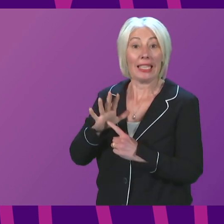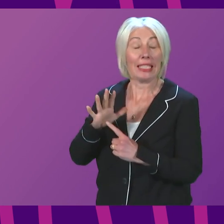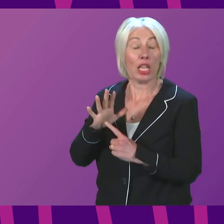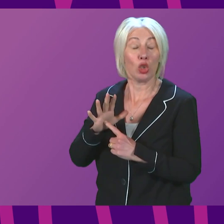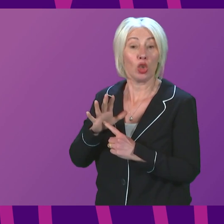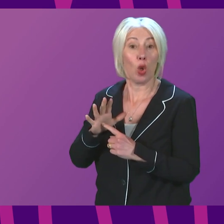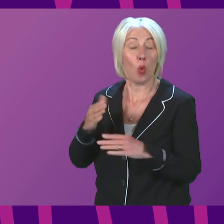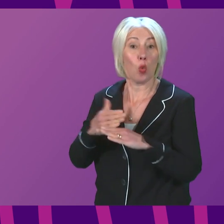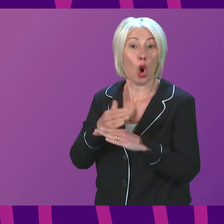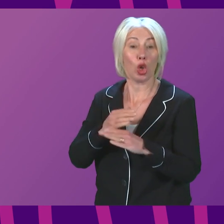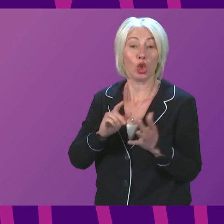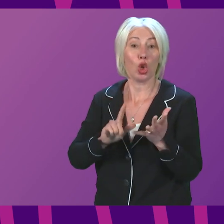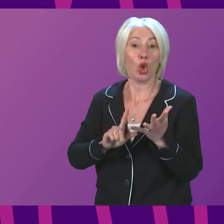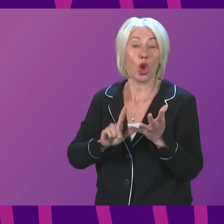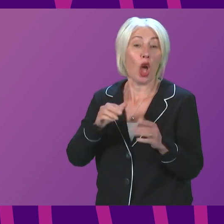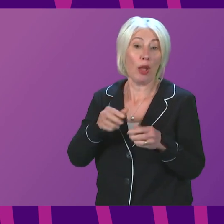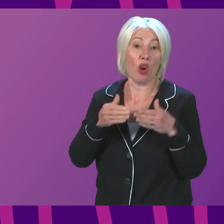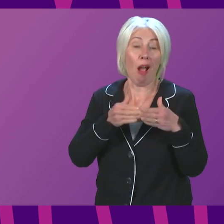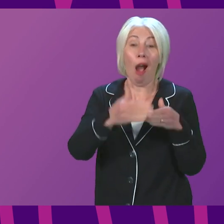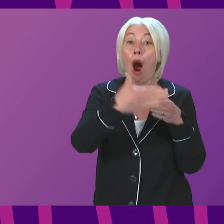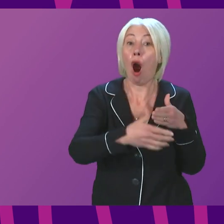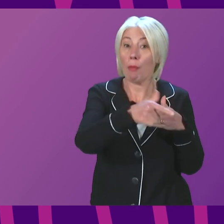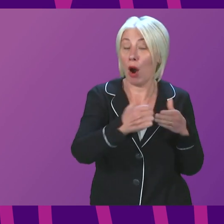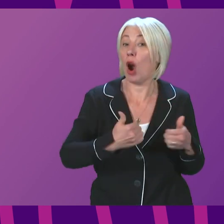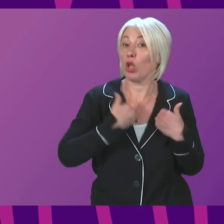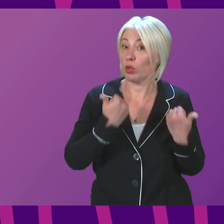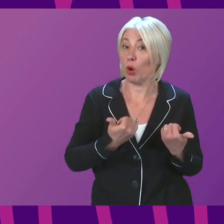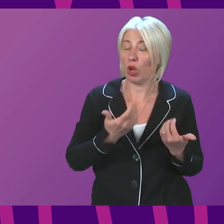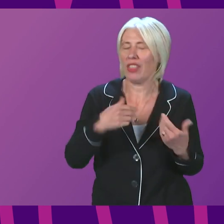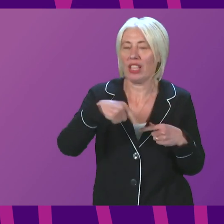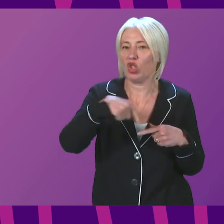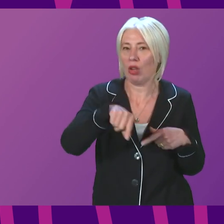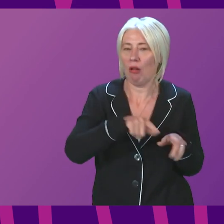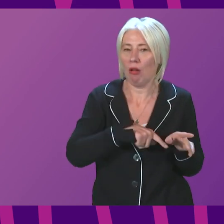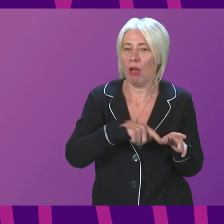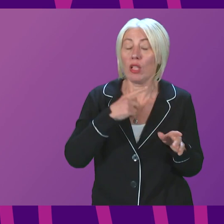The interim arrangements that CalMac put forward would see the removal of all ferry services